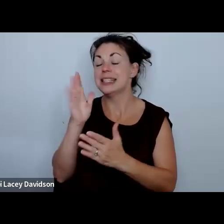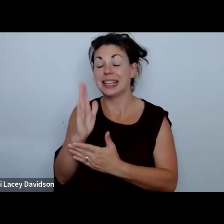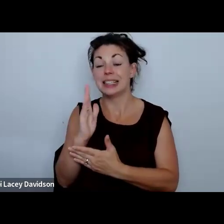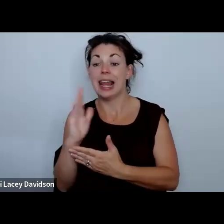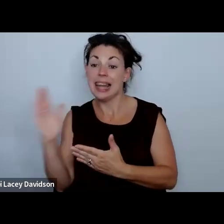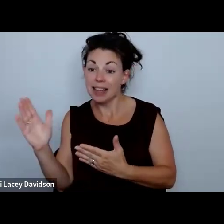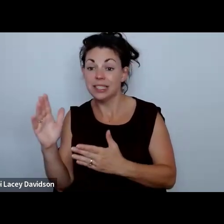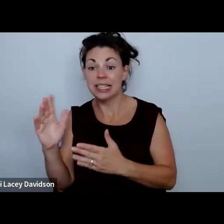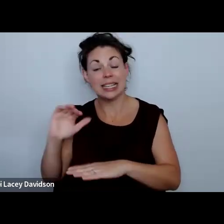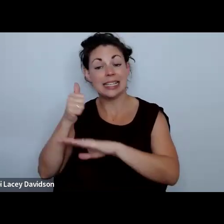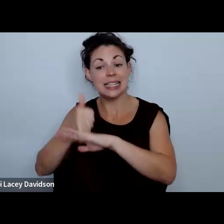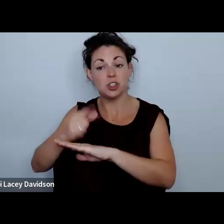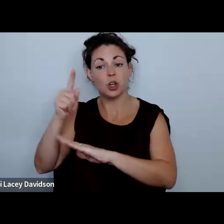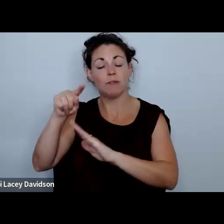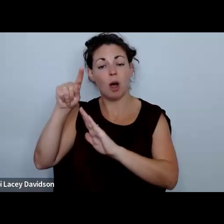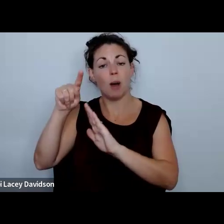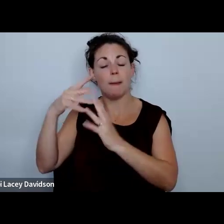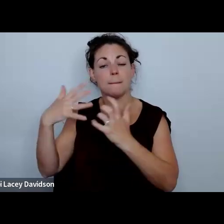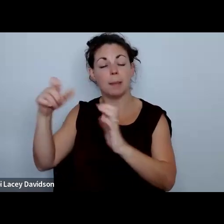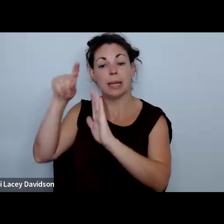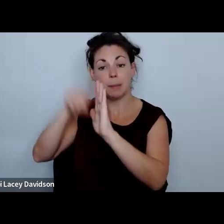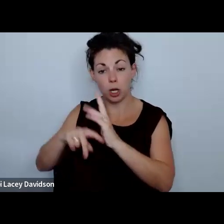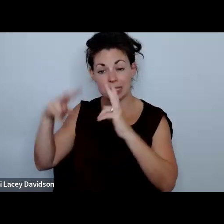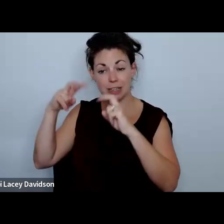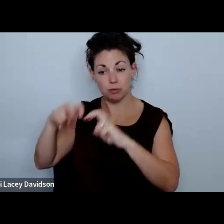which Policy Connect would be an example. So would, for example Demos.